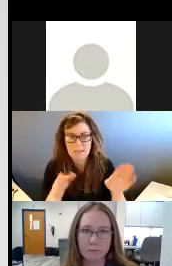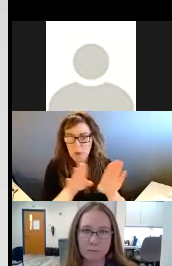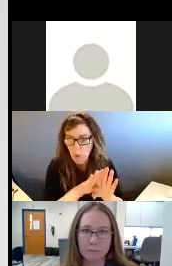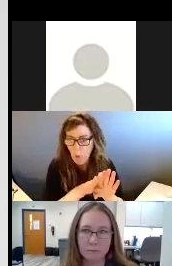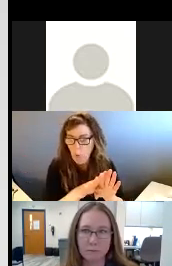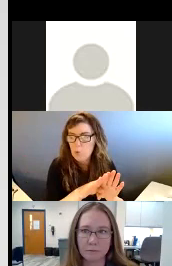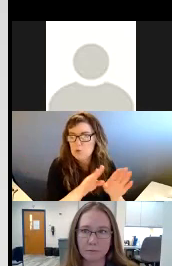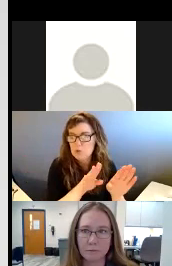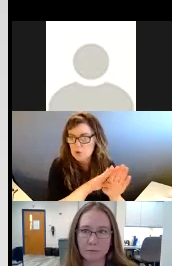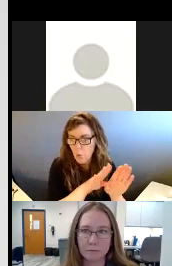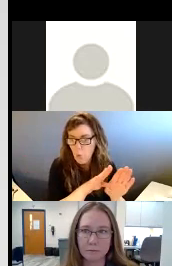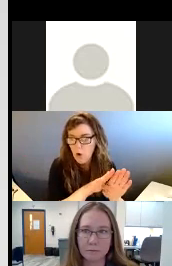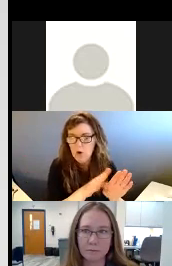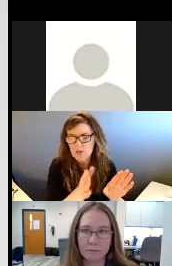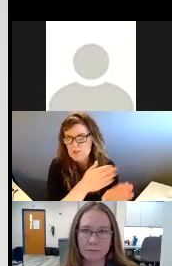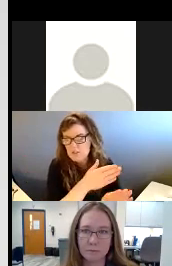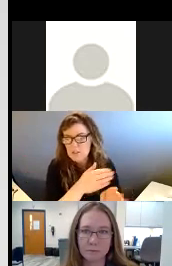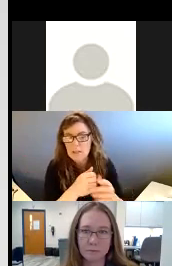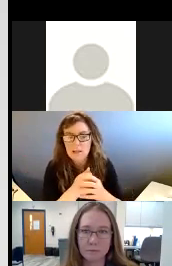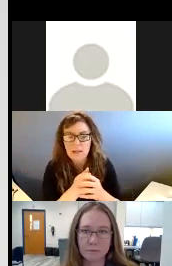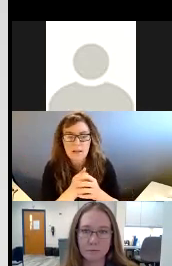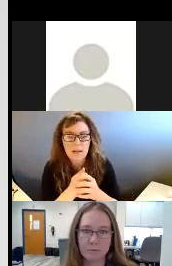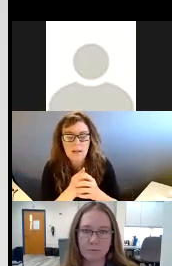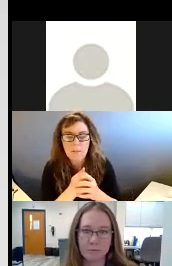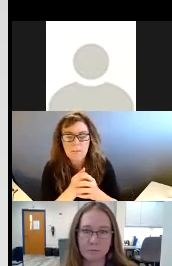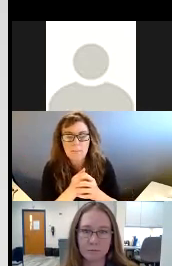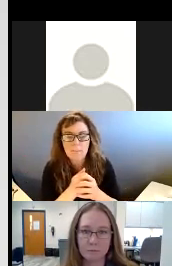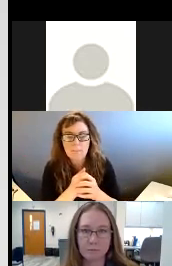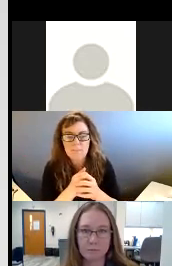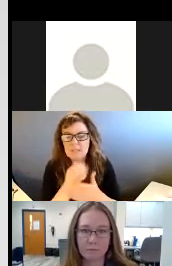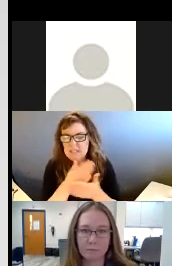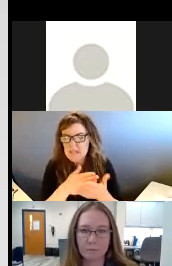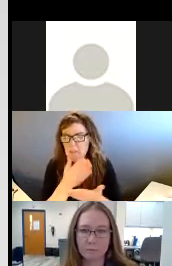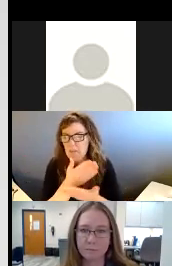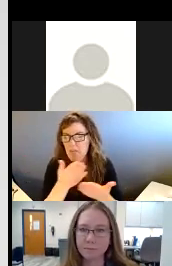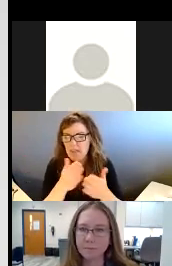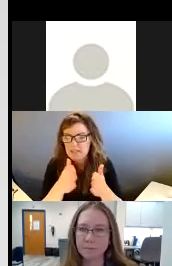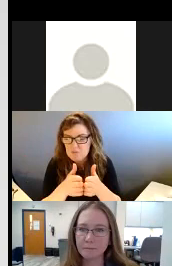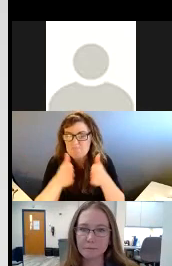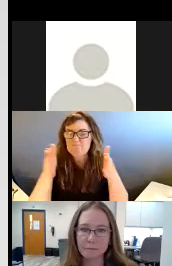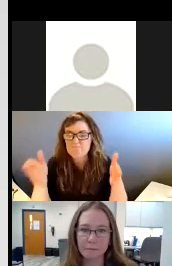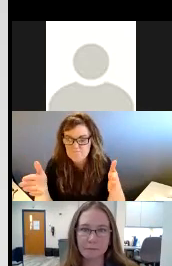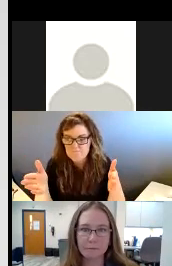THEY KIND OF NARROWED -- THEY PUSHED SOME THINGS OUT SO THEN THEY WERE ABLE TO KIND OF GET AROUND A